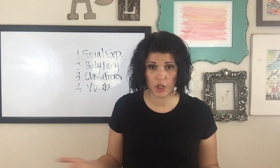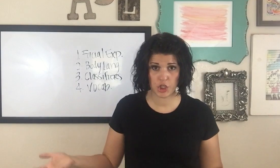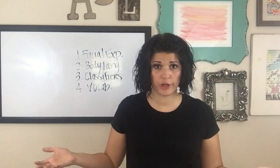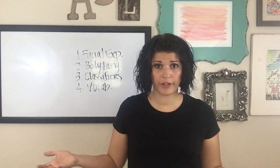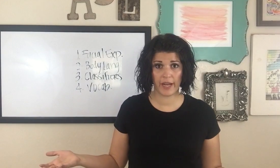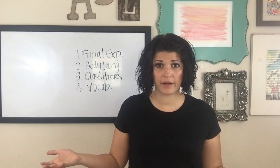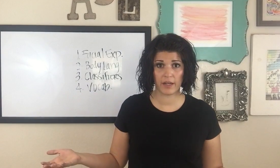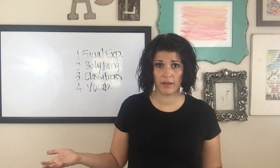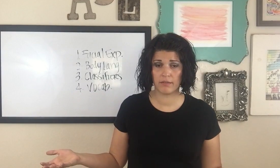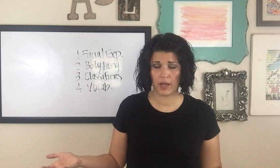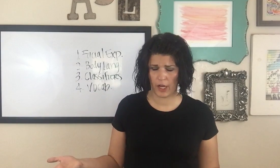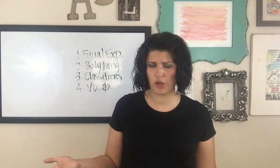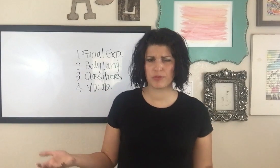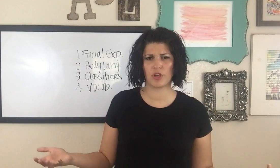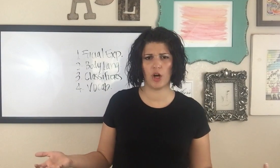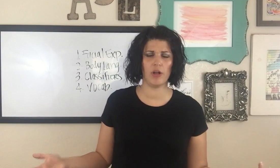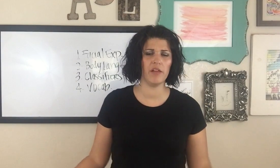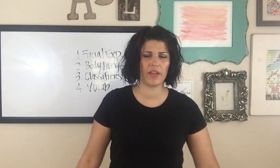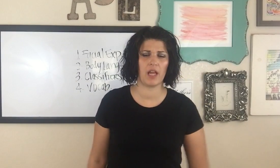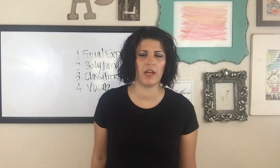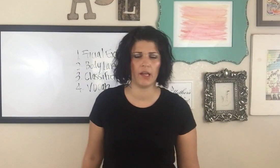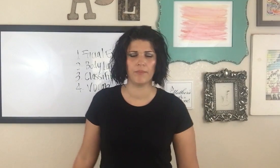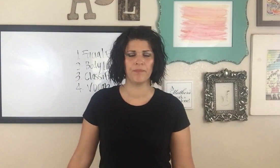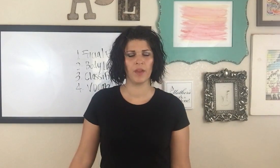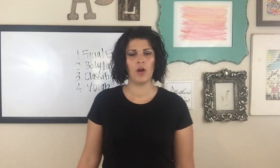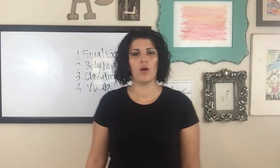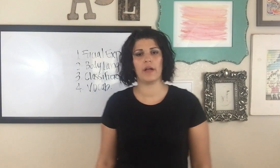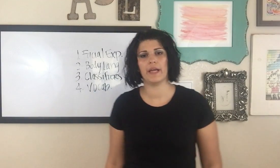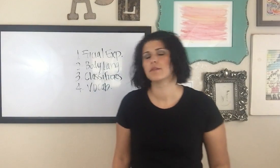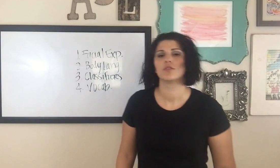You can share your candy. I hope so. I Love Candy. Okay.